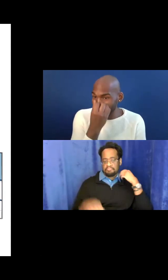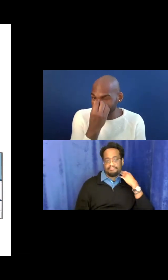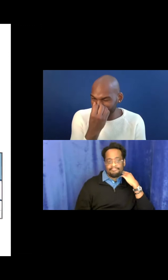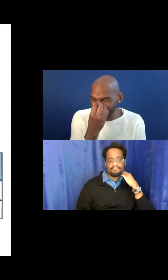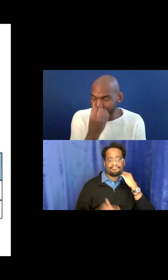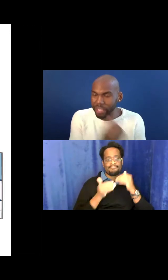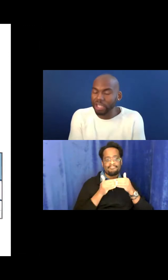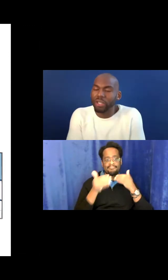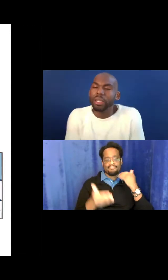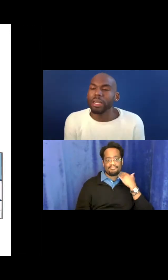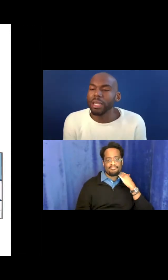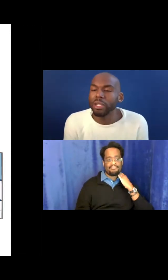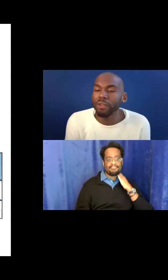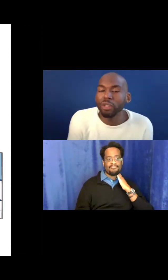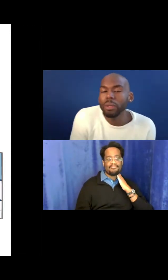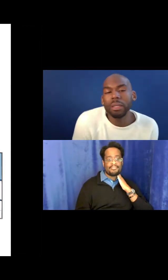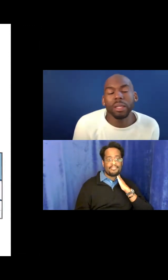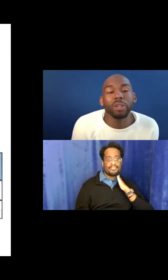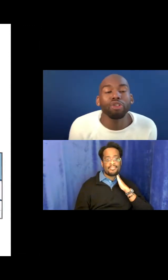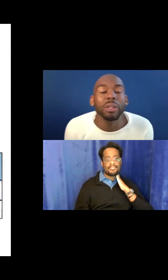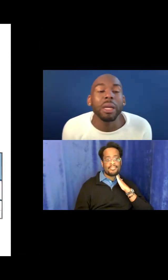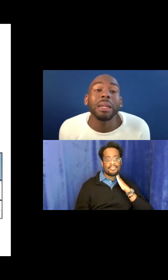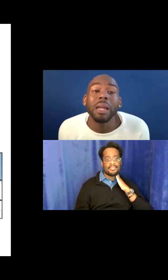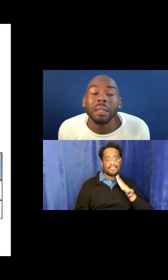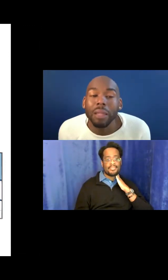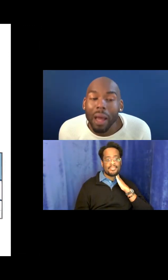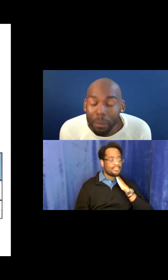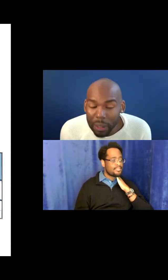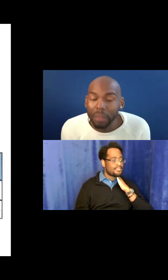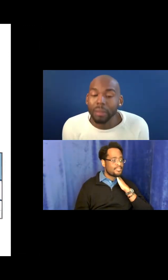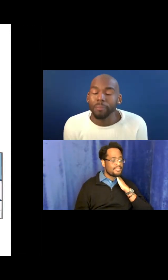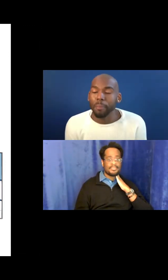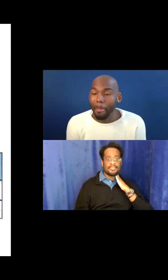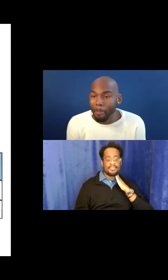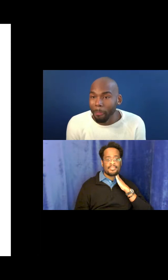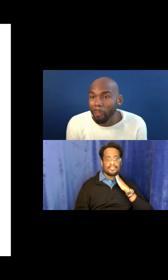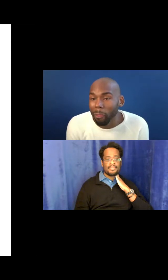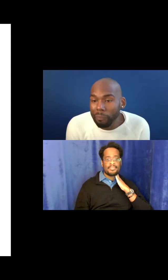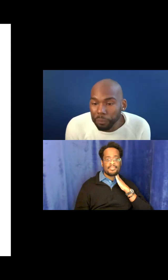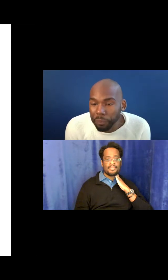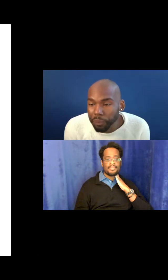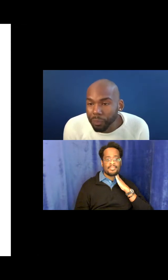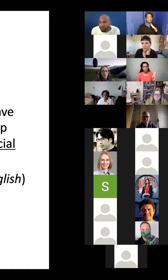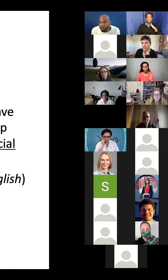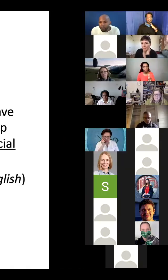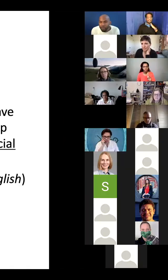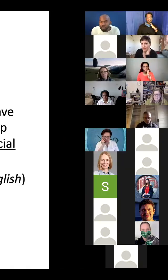sense for each individual institution. Next slide piece. We're gonna do an interpreter switch.